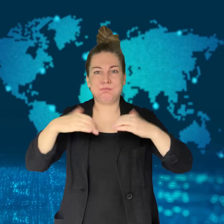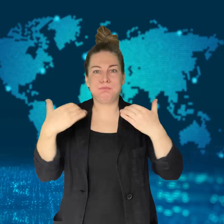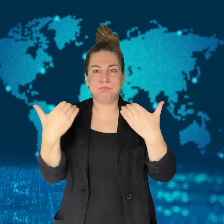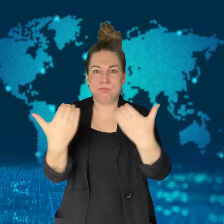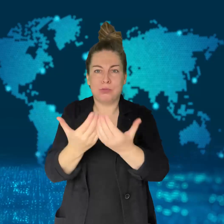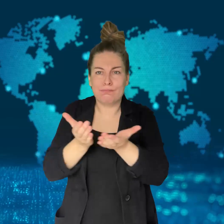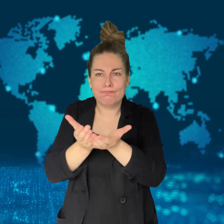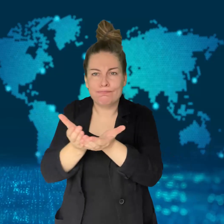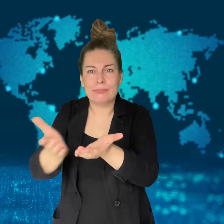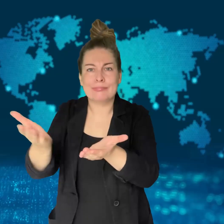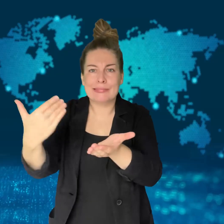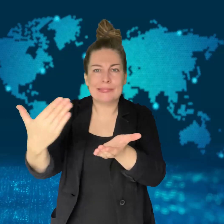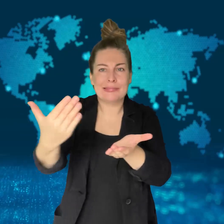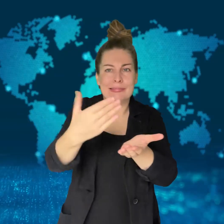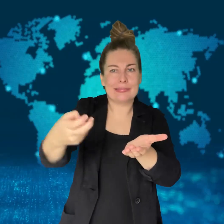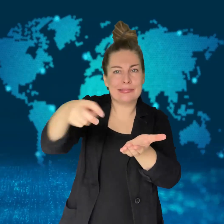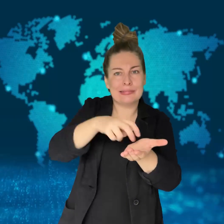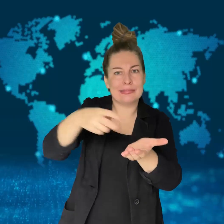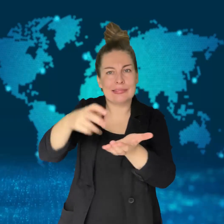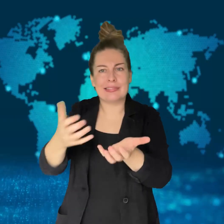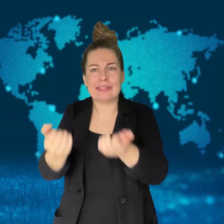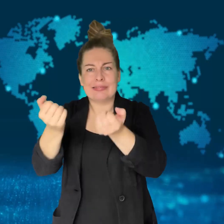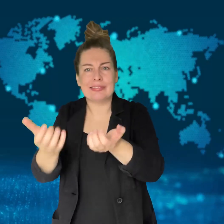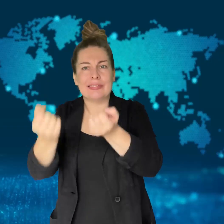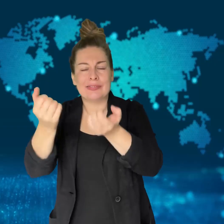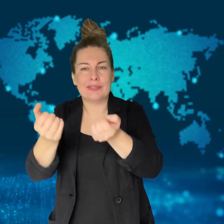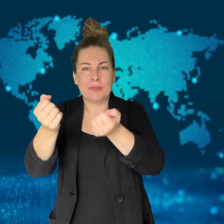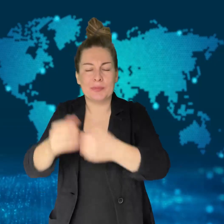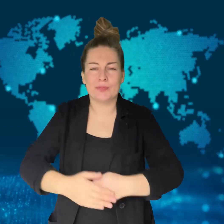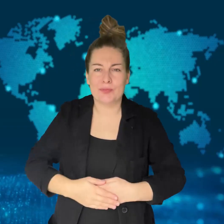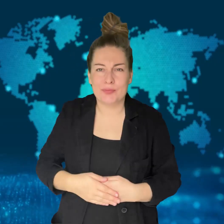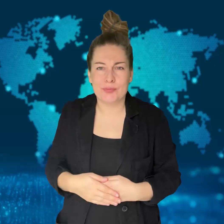Rubber boats were used to reach drivers who climbed from